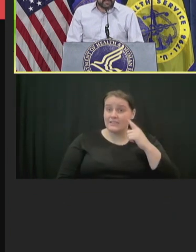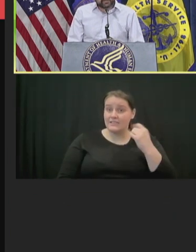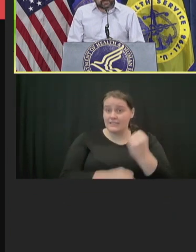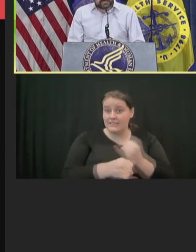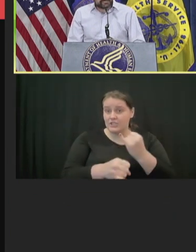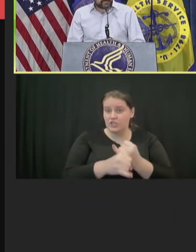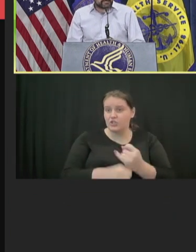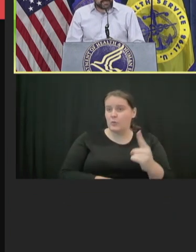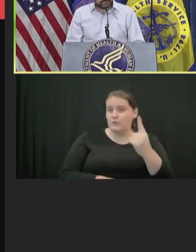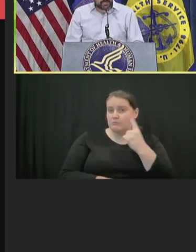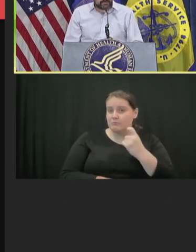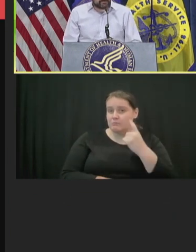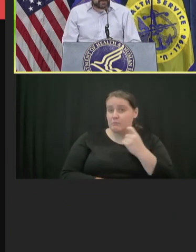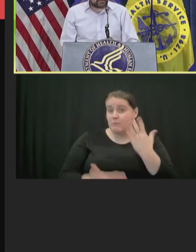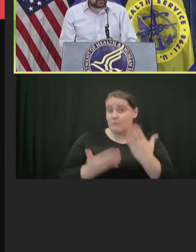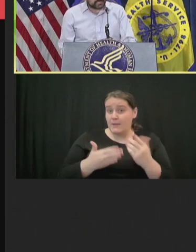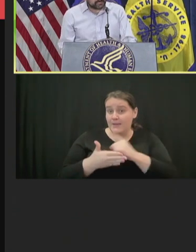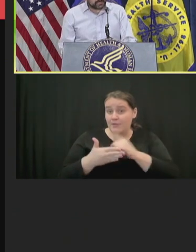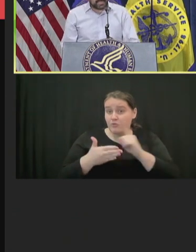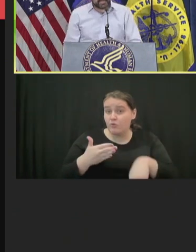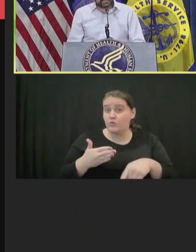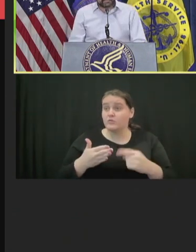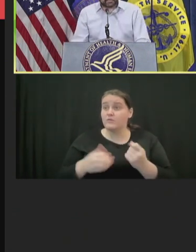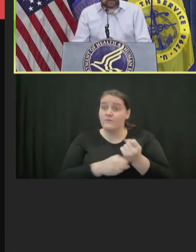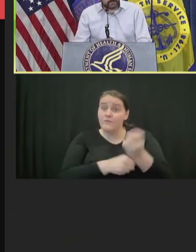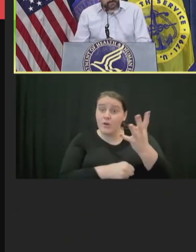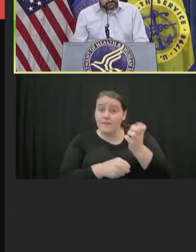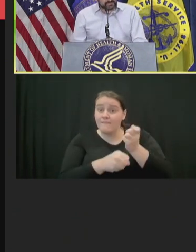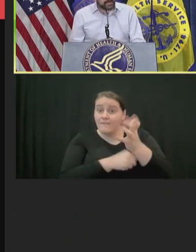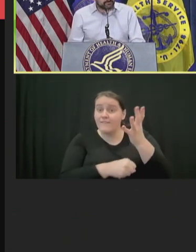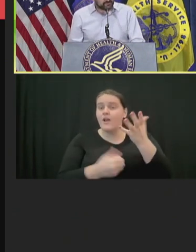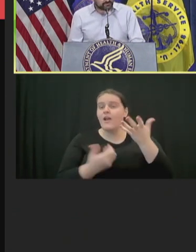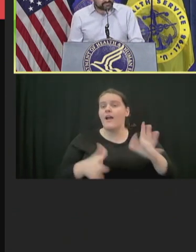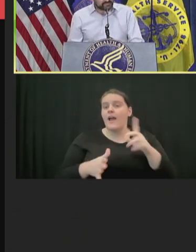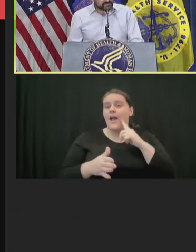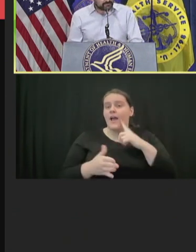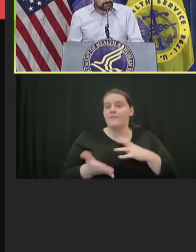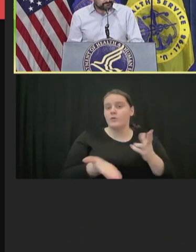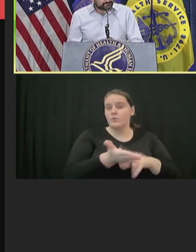that puts us on a timeline of about 2028 to get a primary readout from this study.